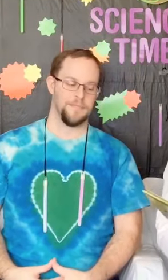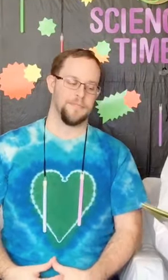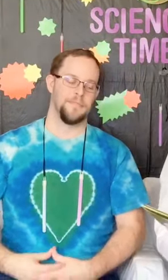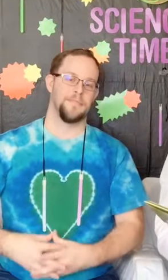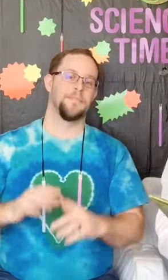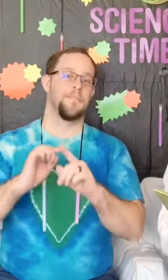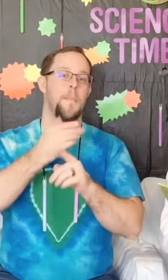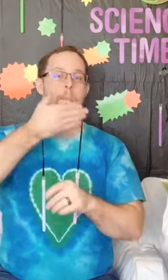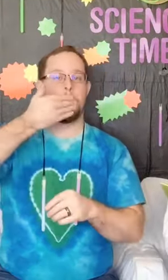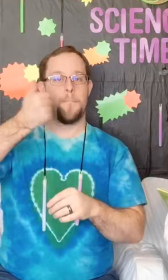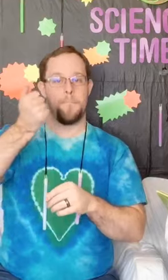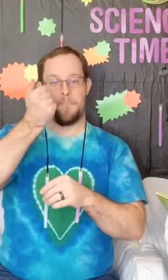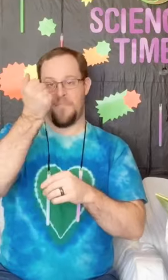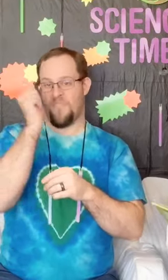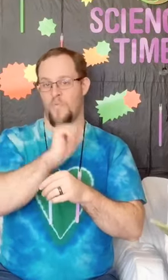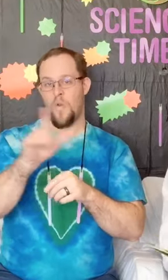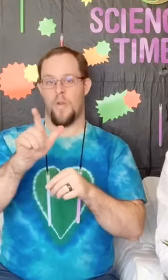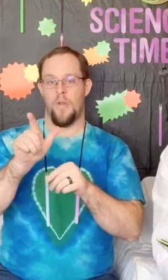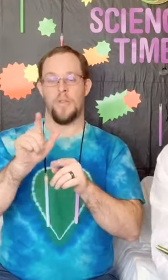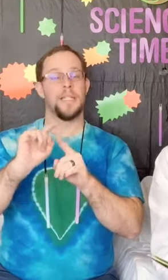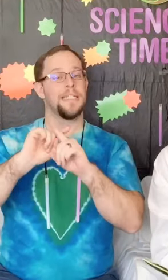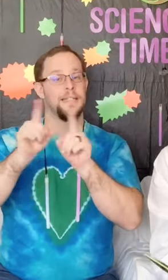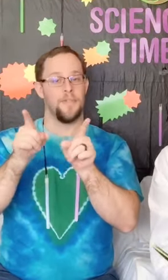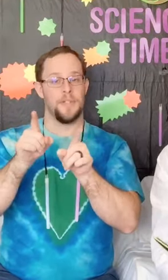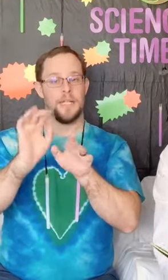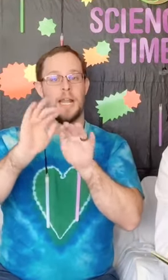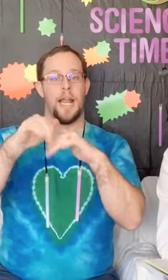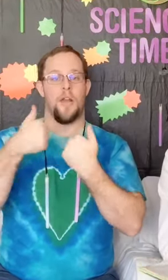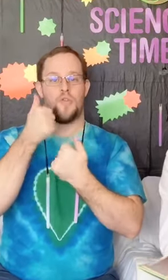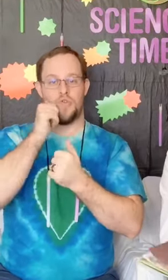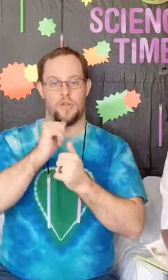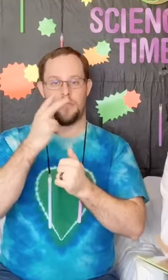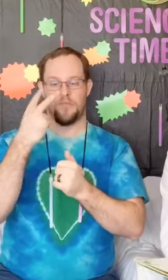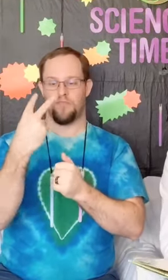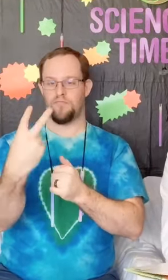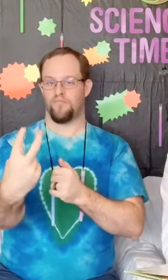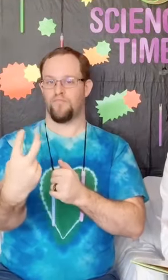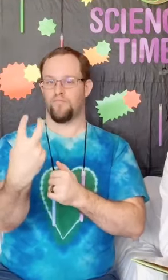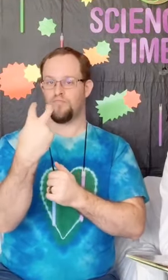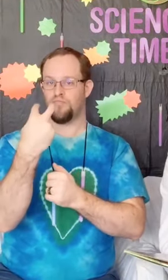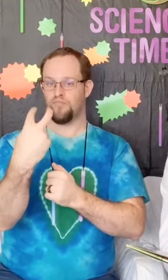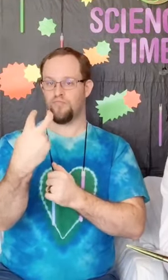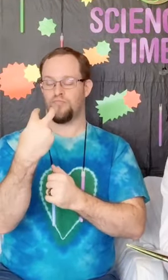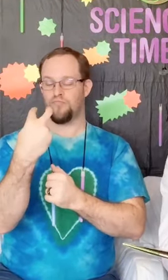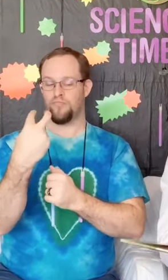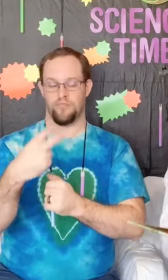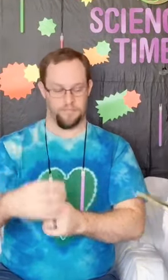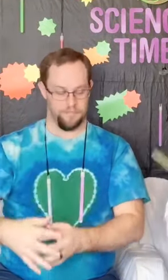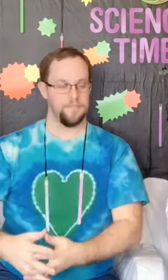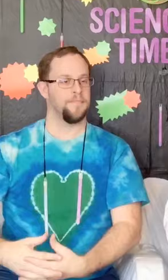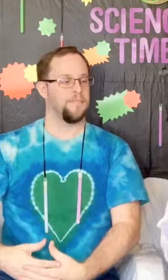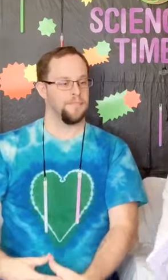Best of all was the difference in how she saw herself.